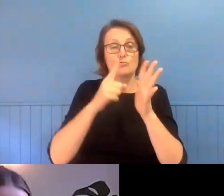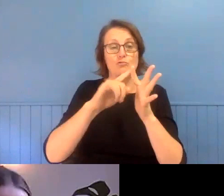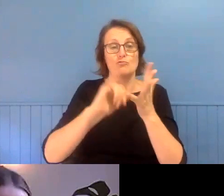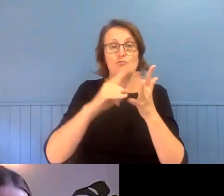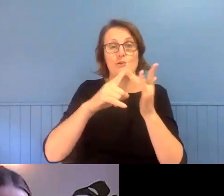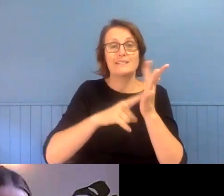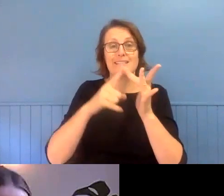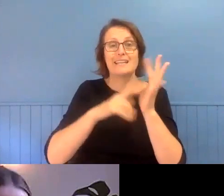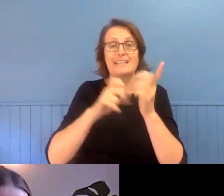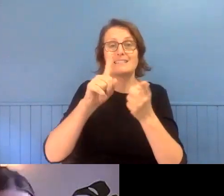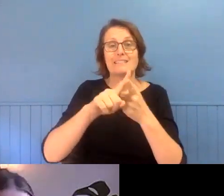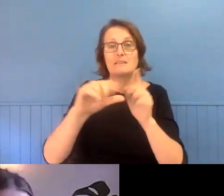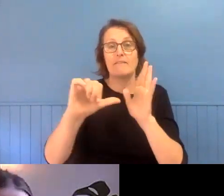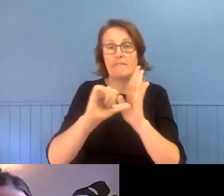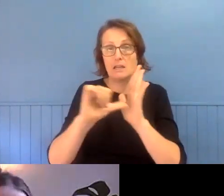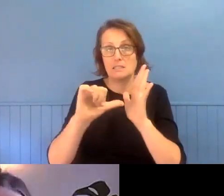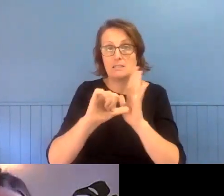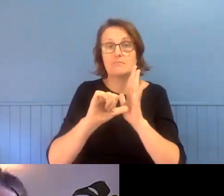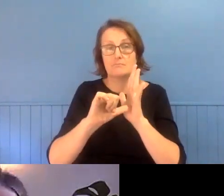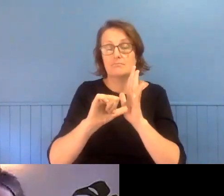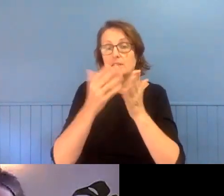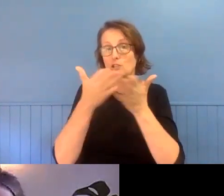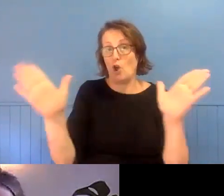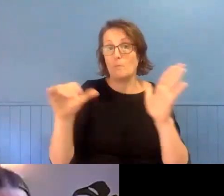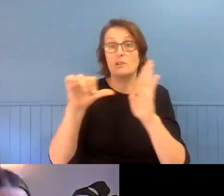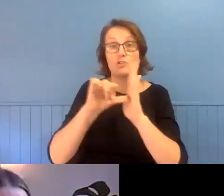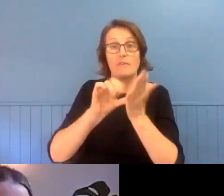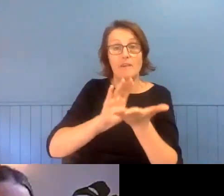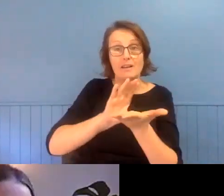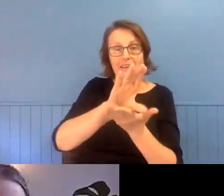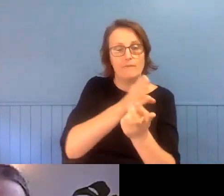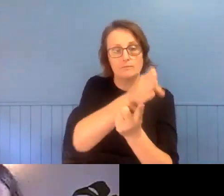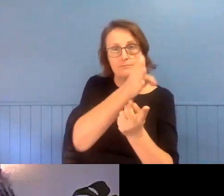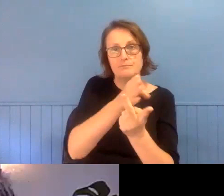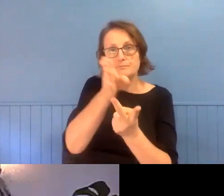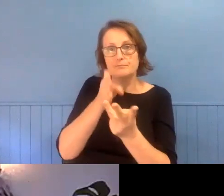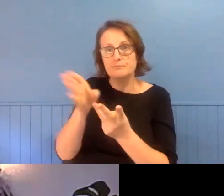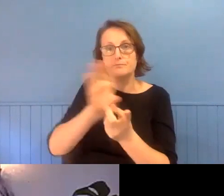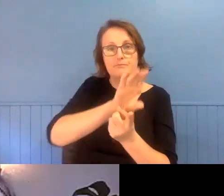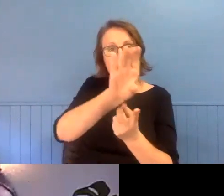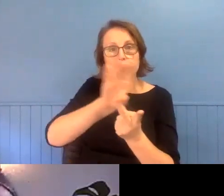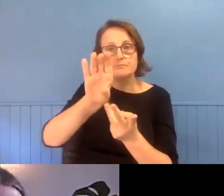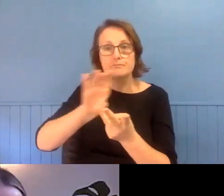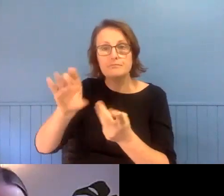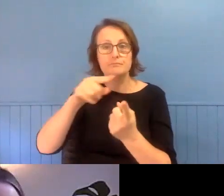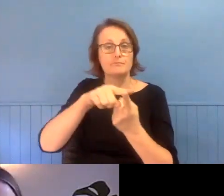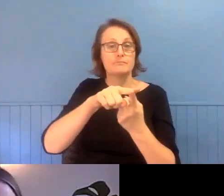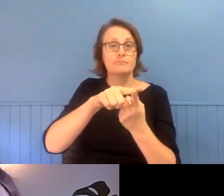the fund includes three streams, focusing on immediate support for survival, adaptation and creation. We encourage you to check on our